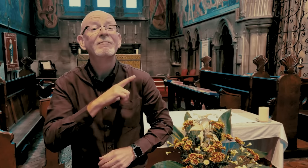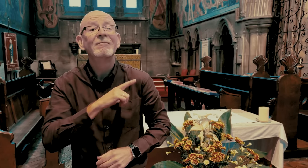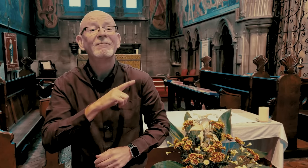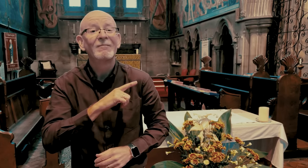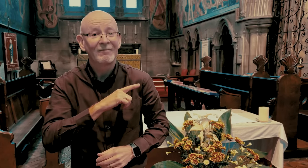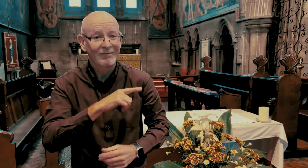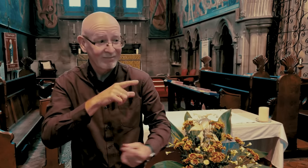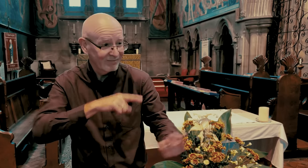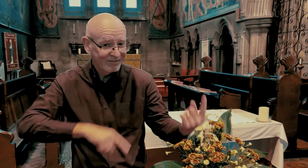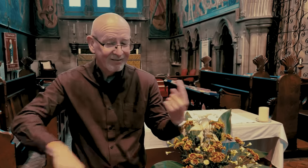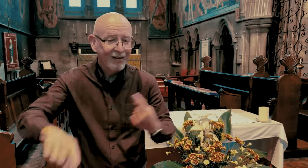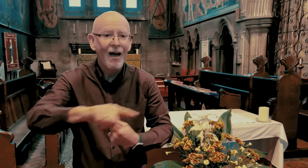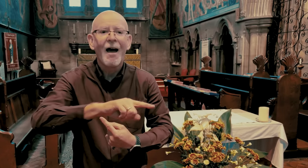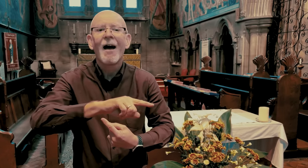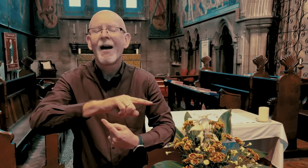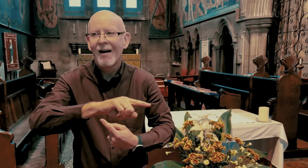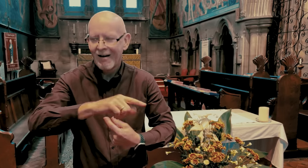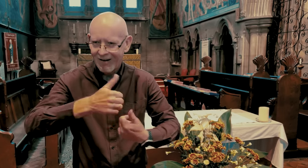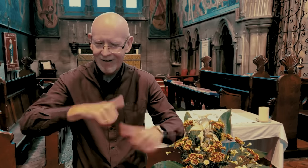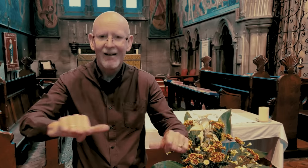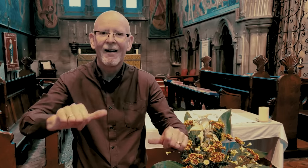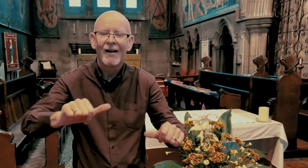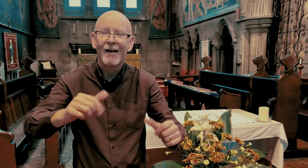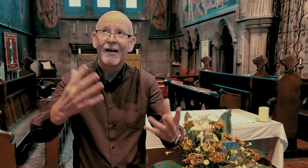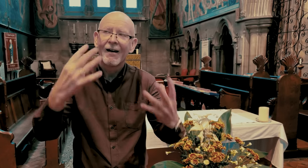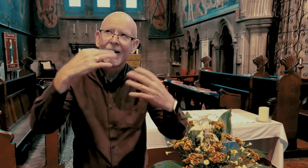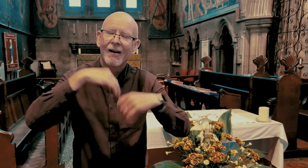the words that were declared to them.